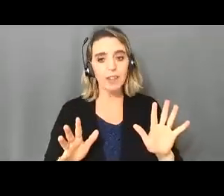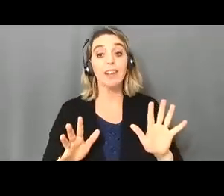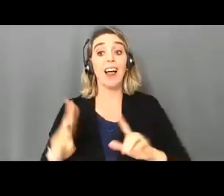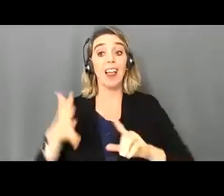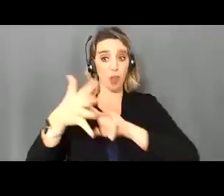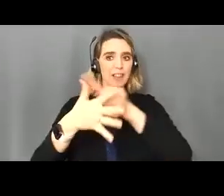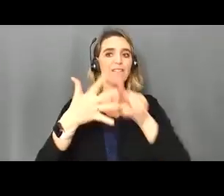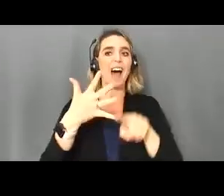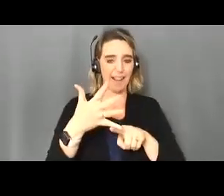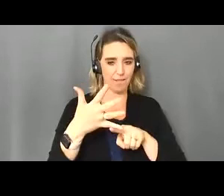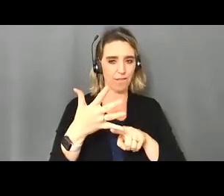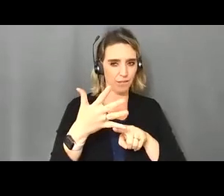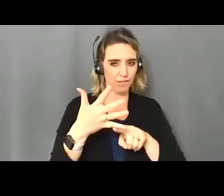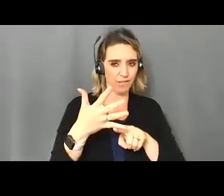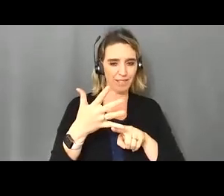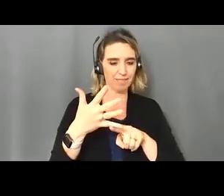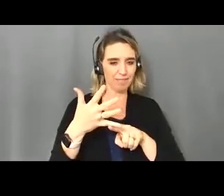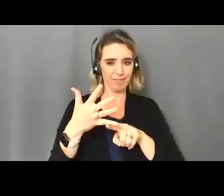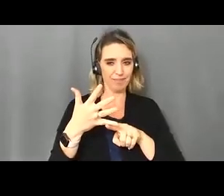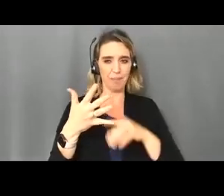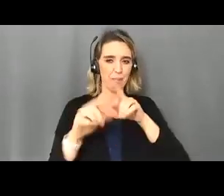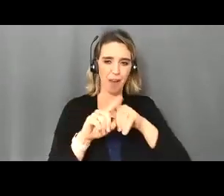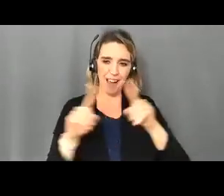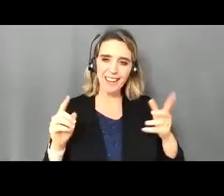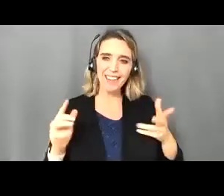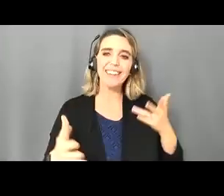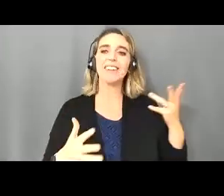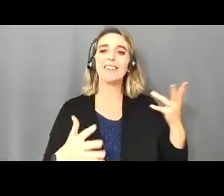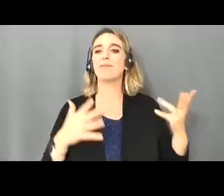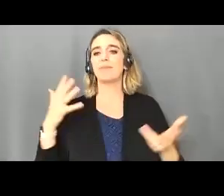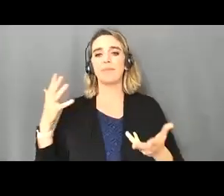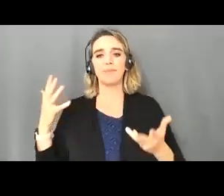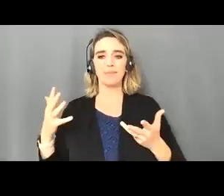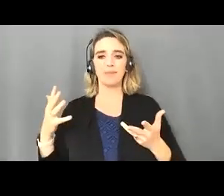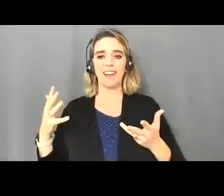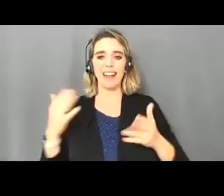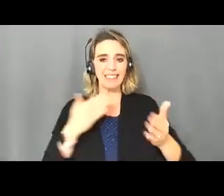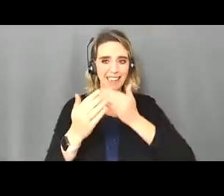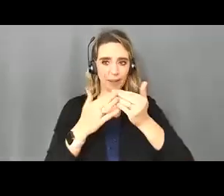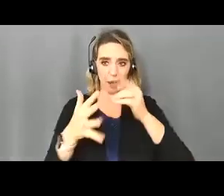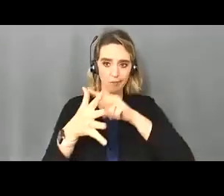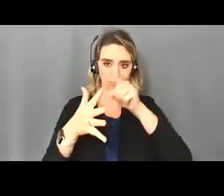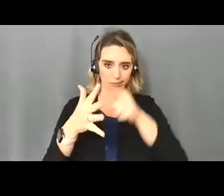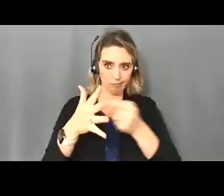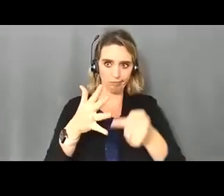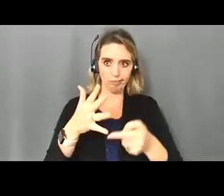but you don't necessarily need to address all five in any particular order. It's really about where you are,